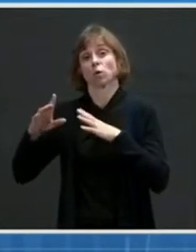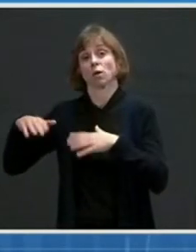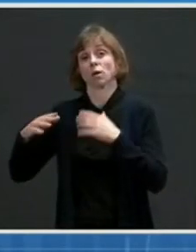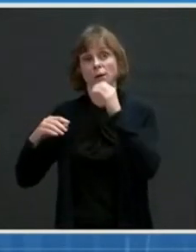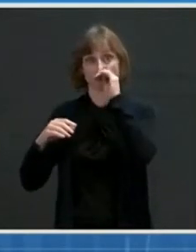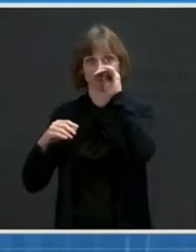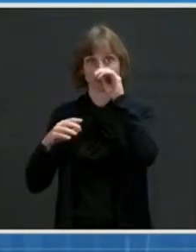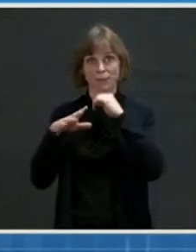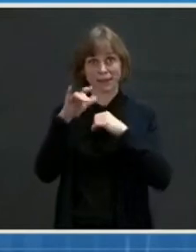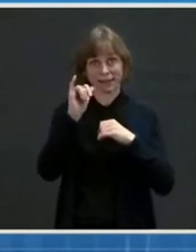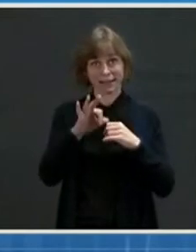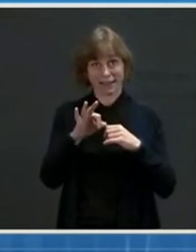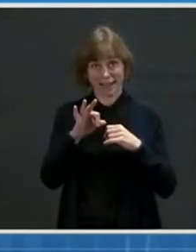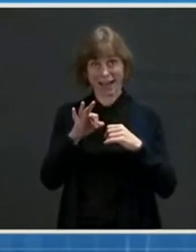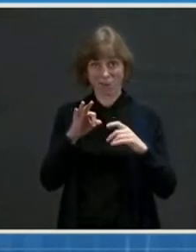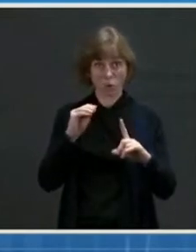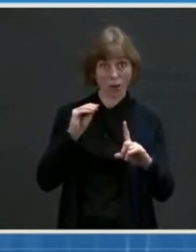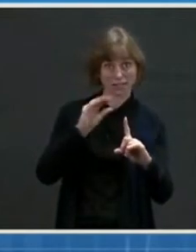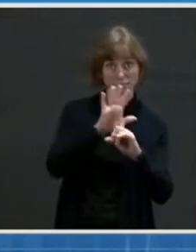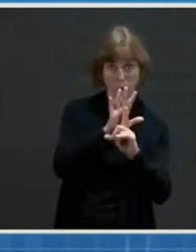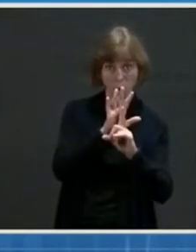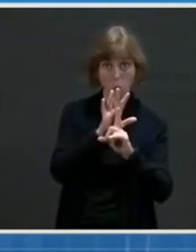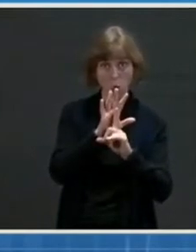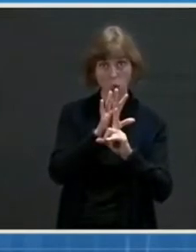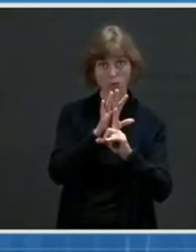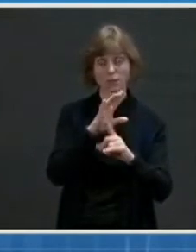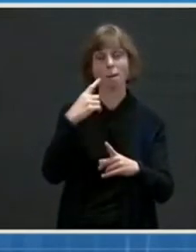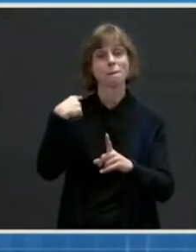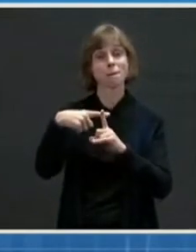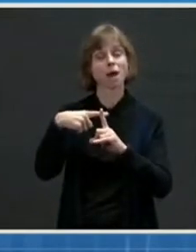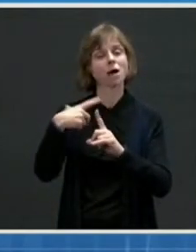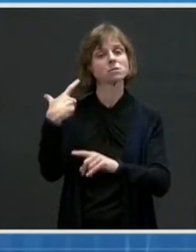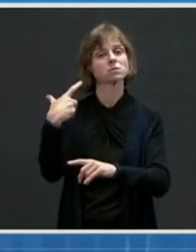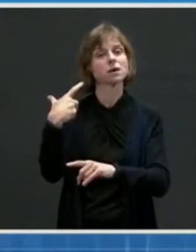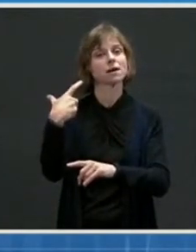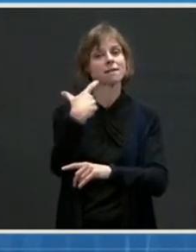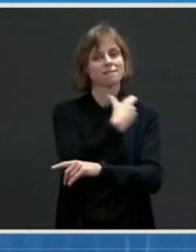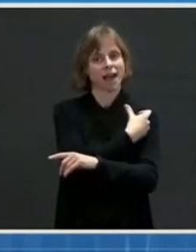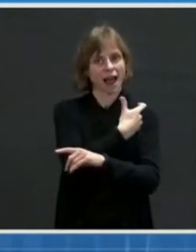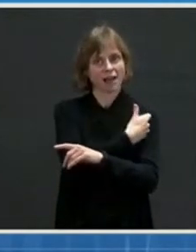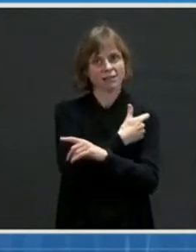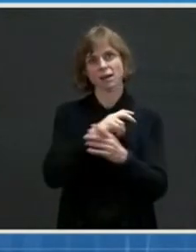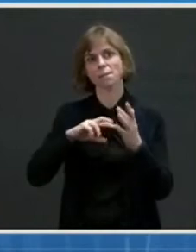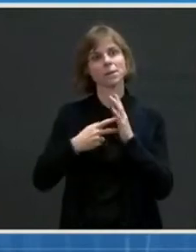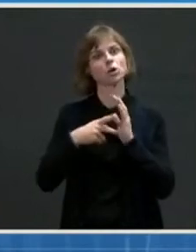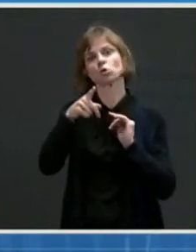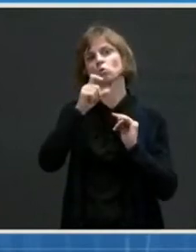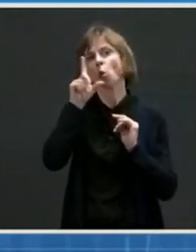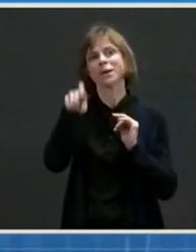DIFFERENCE IF YOU'VE BEEN VACCINATED VERSUS IF YOU HAVEN'T. SO FOR EXAMPLE, IF YOU HAVE